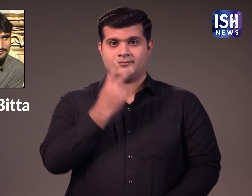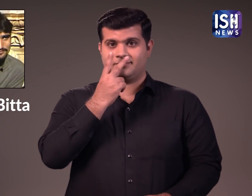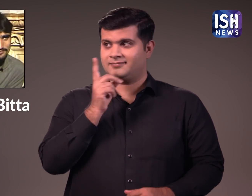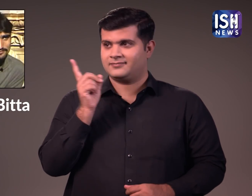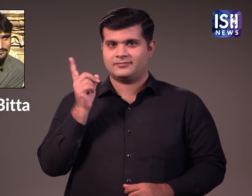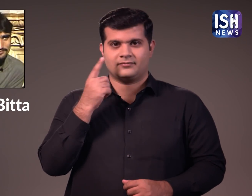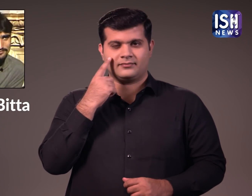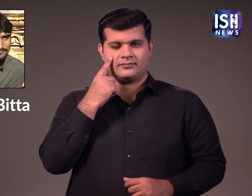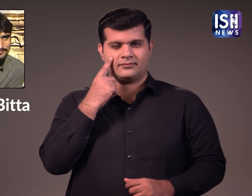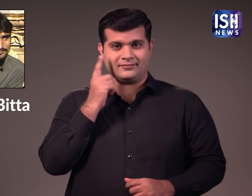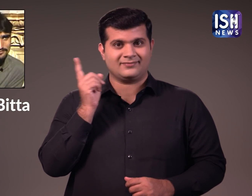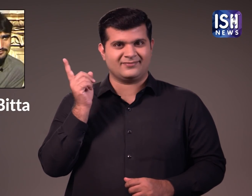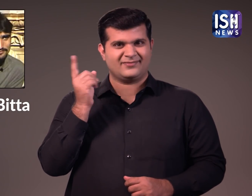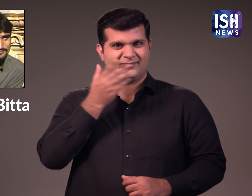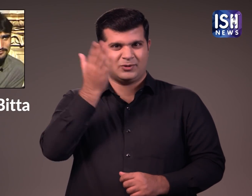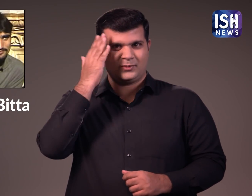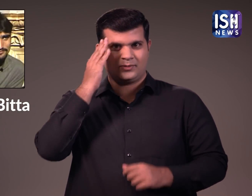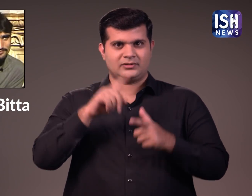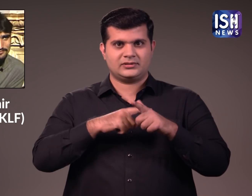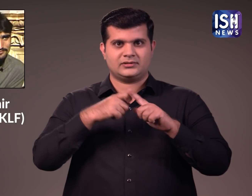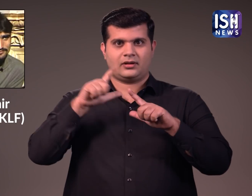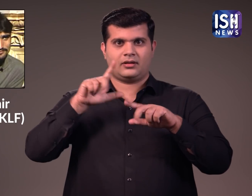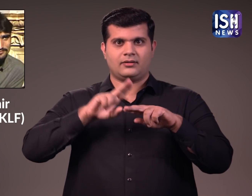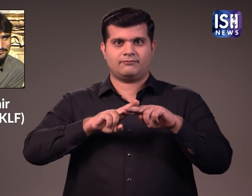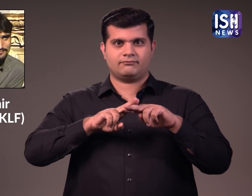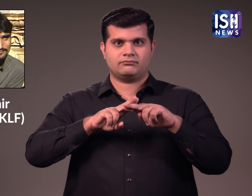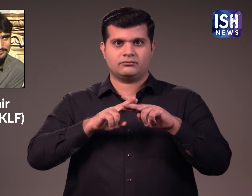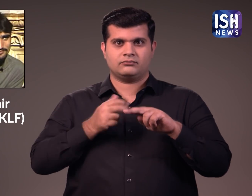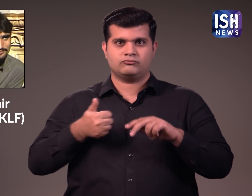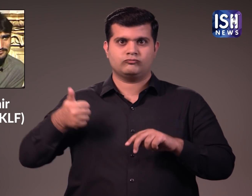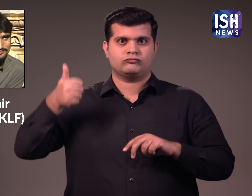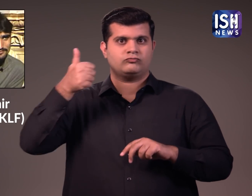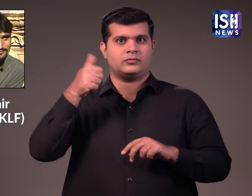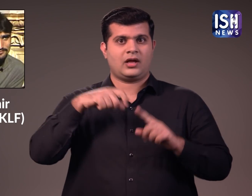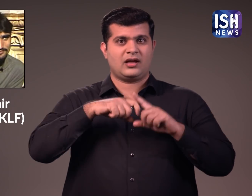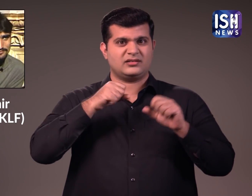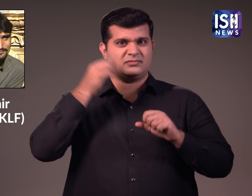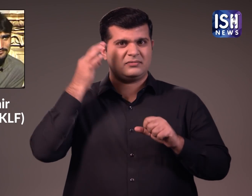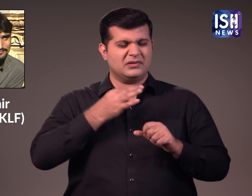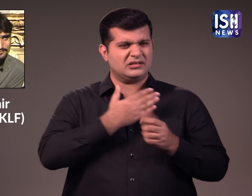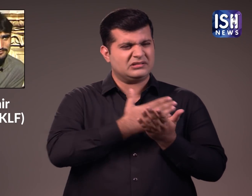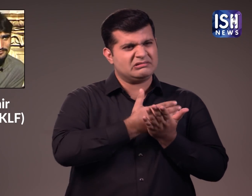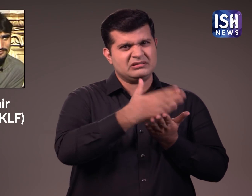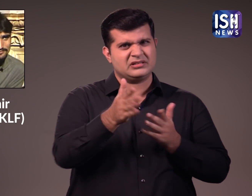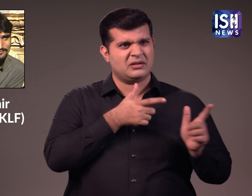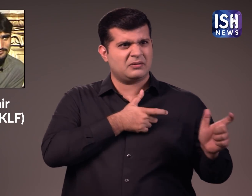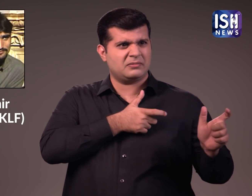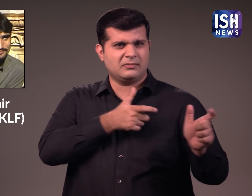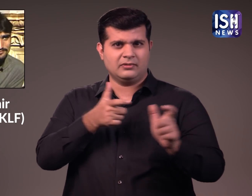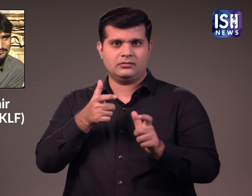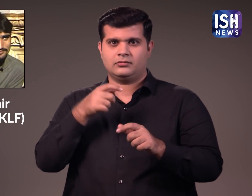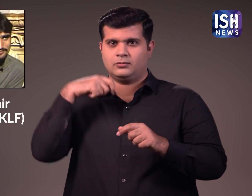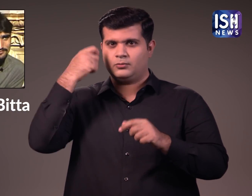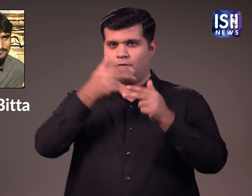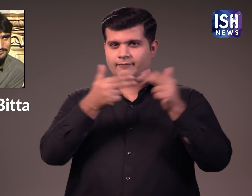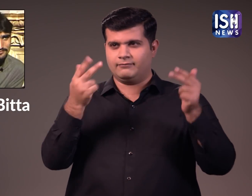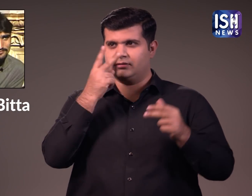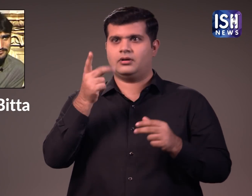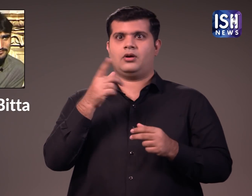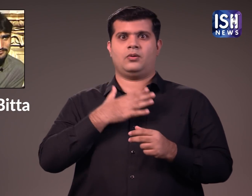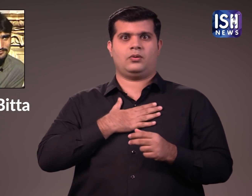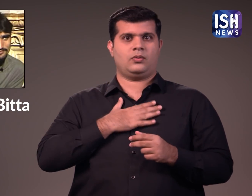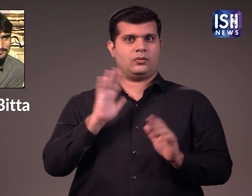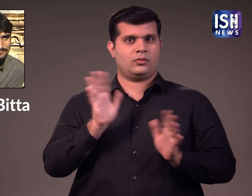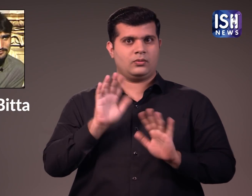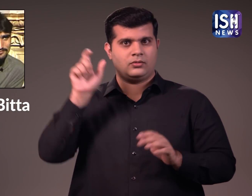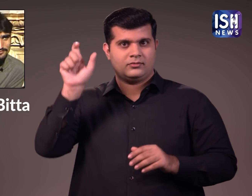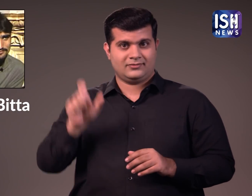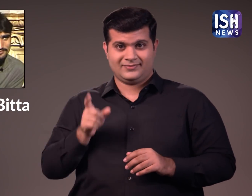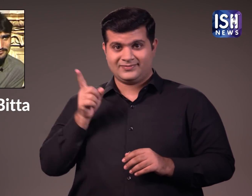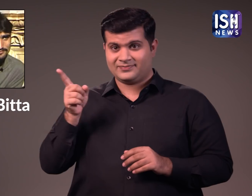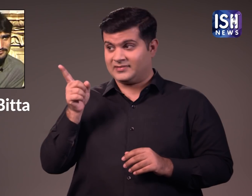This is Bitta, the dangerous JKLF leader who killed the Kashimiri Pandits.